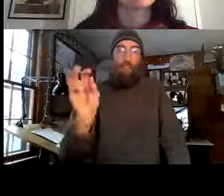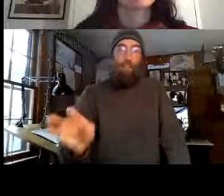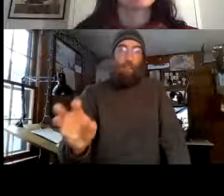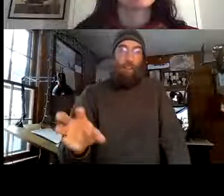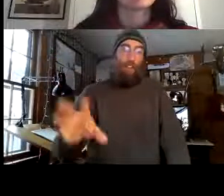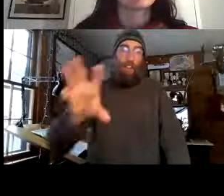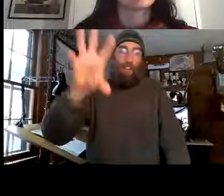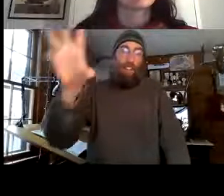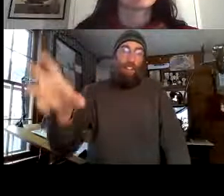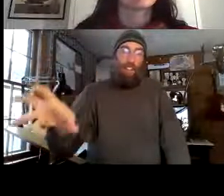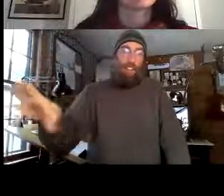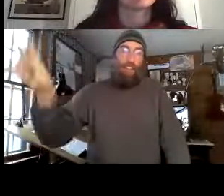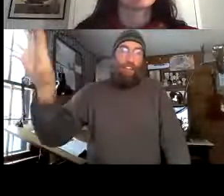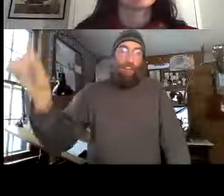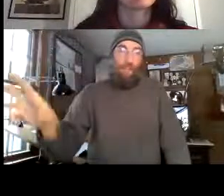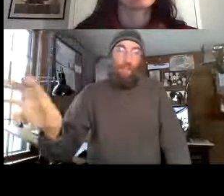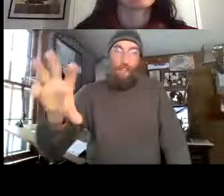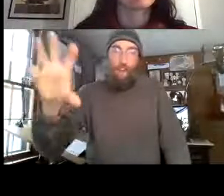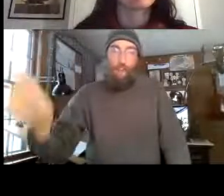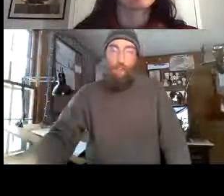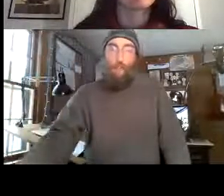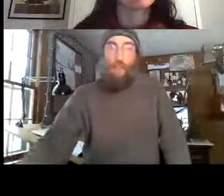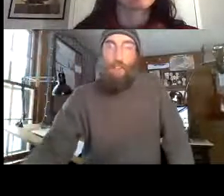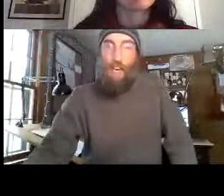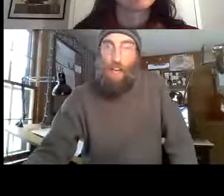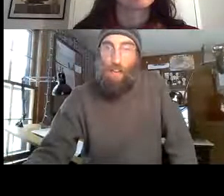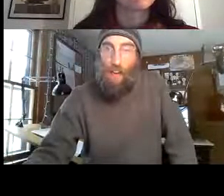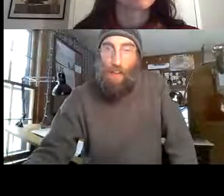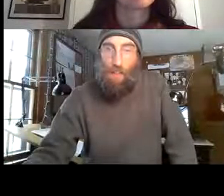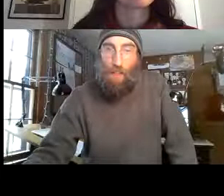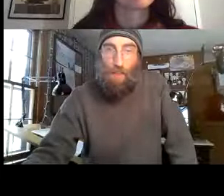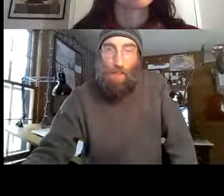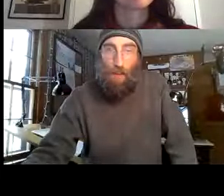so simple, you get to see the the characters grow and change as we learn the